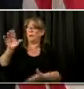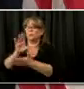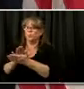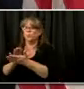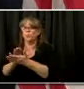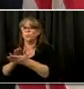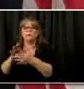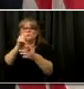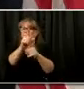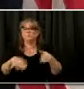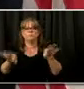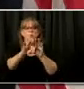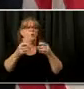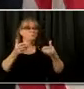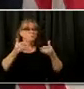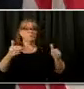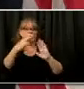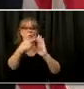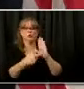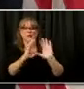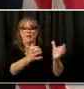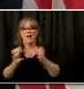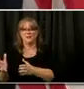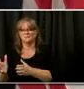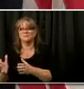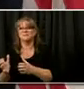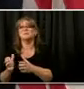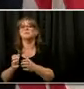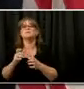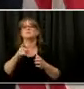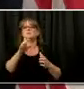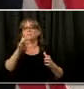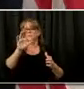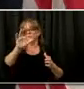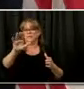program that you're in your school has there are many public online programs in our state we have